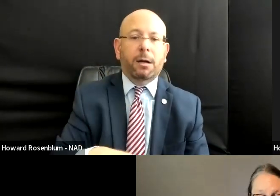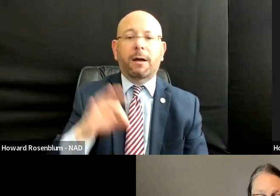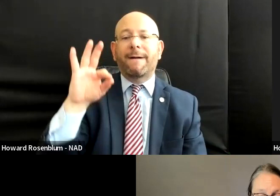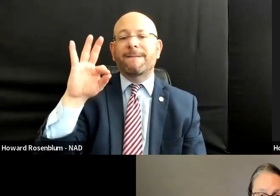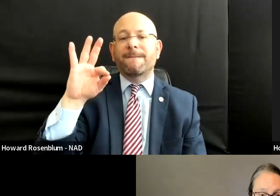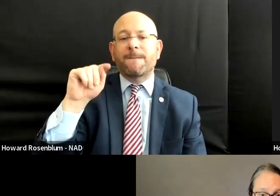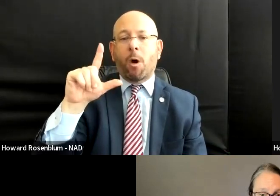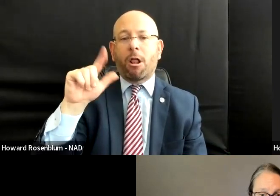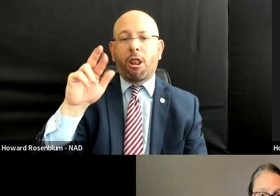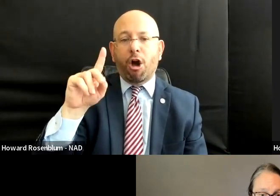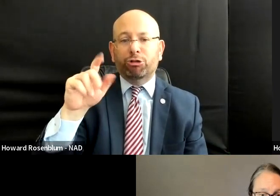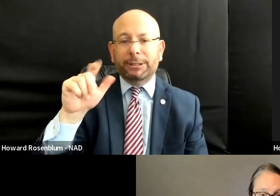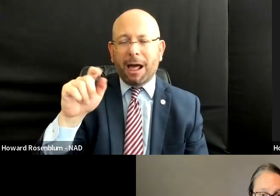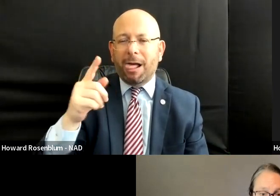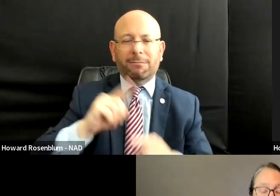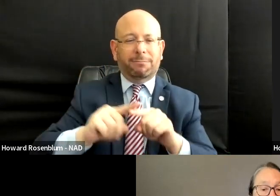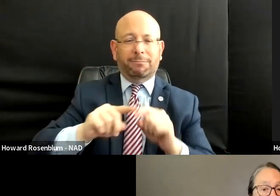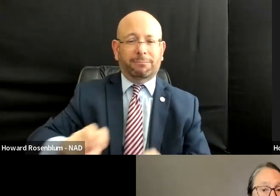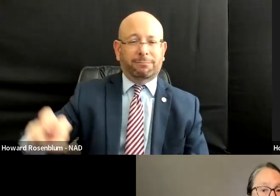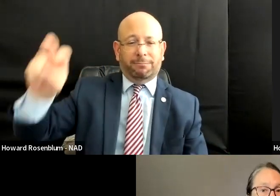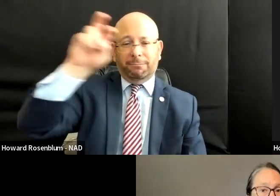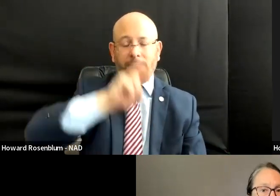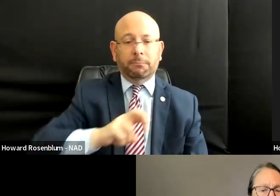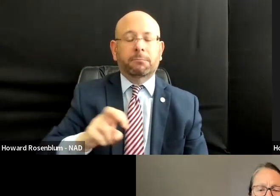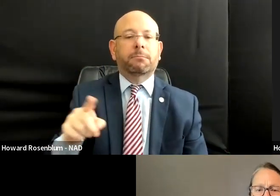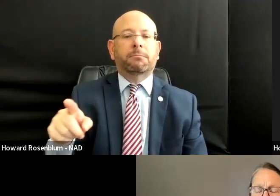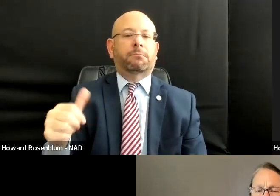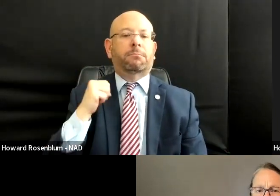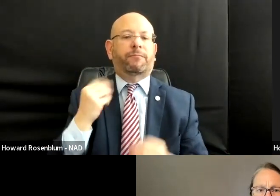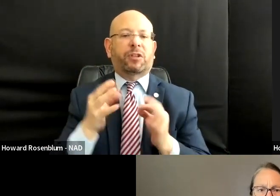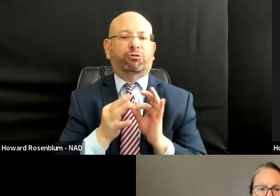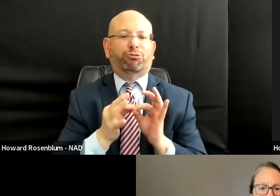ifs they went to